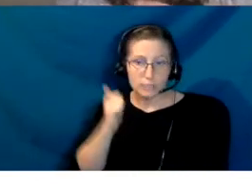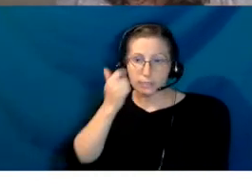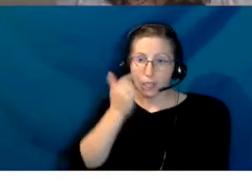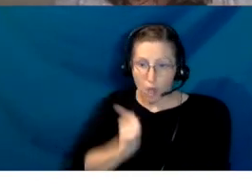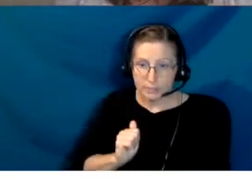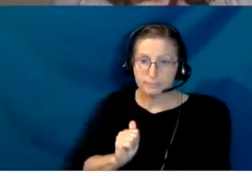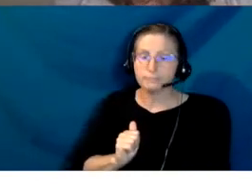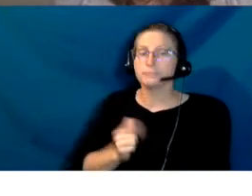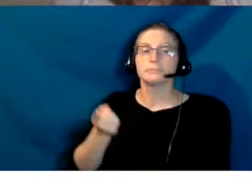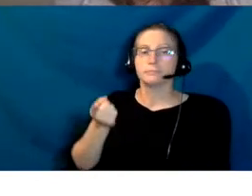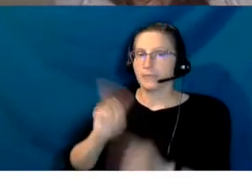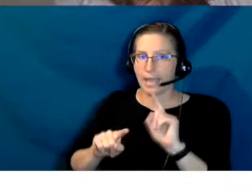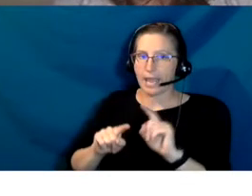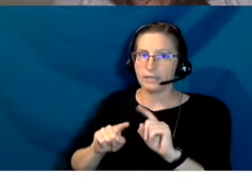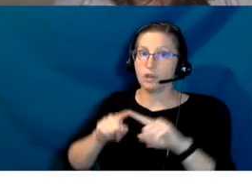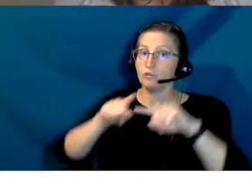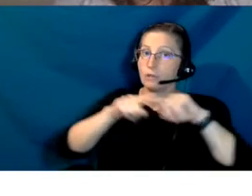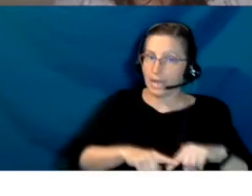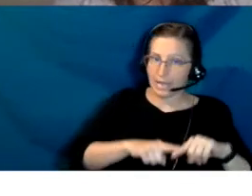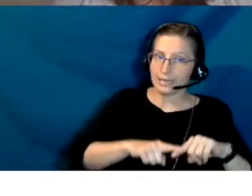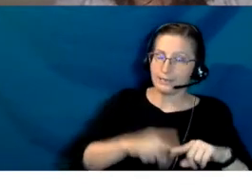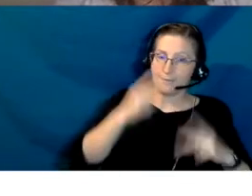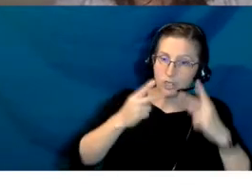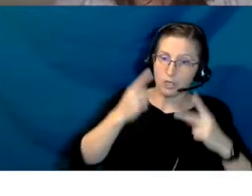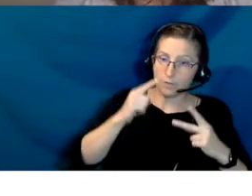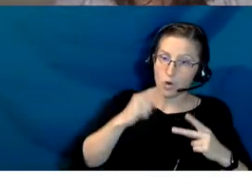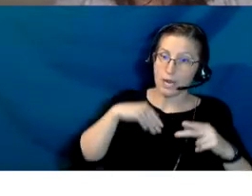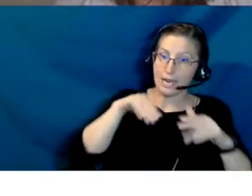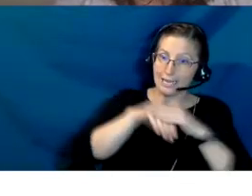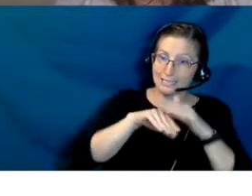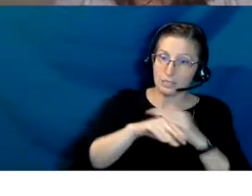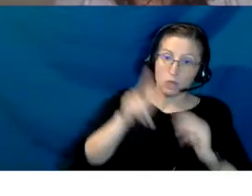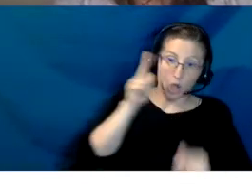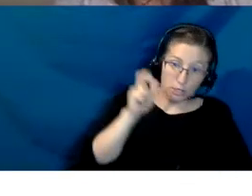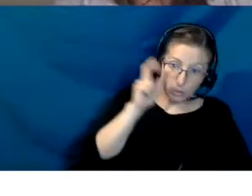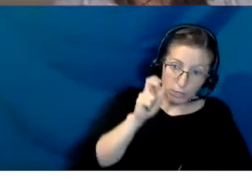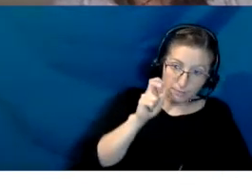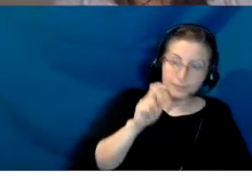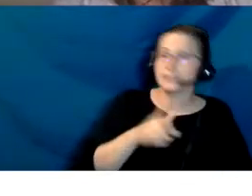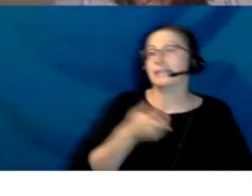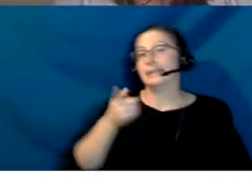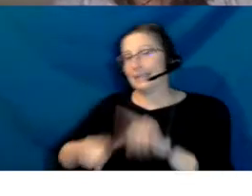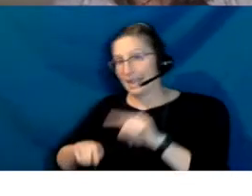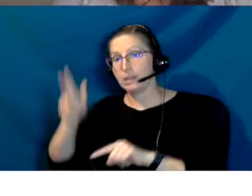can't rely on their vision to access auditory information. And they're not able to rely